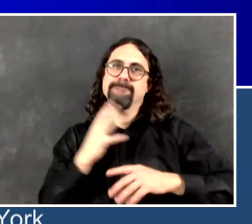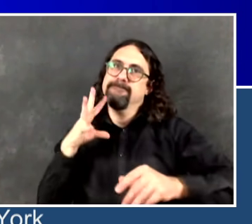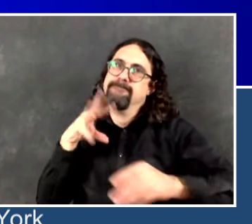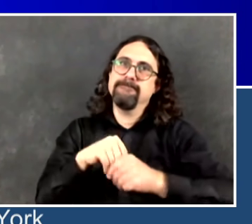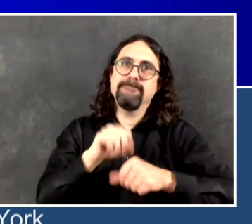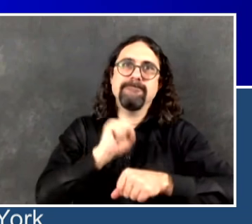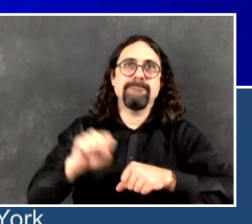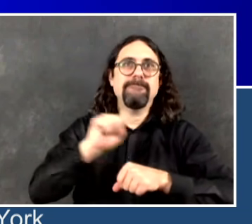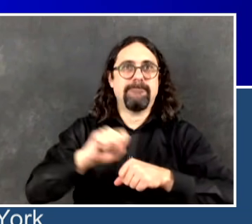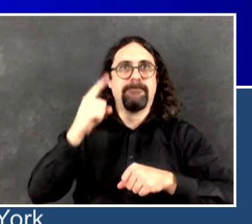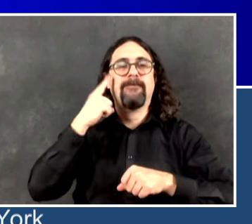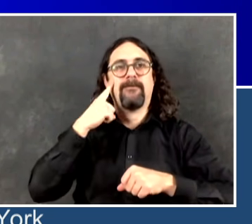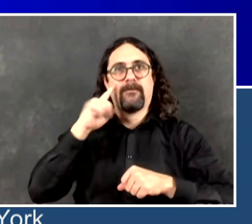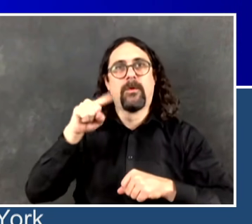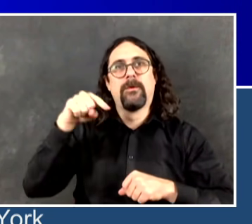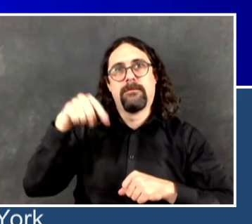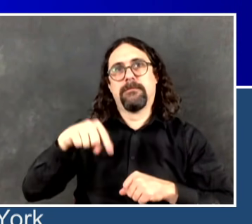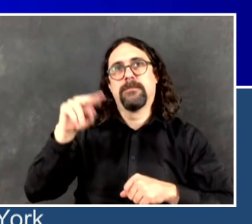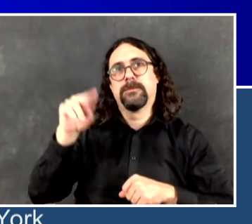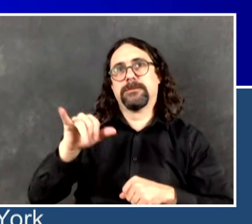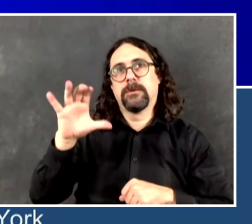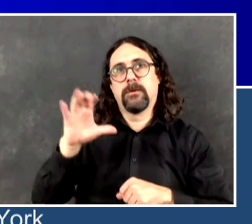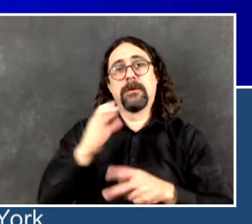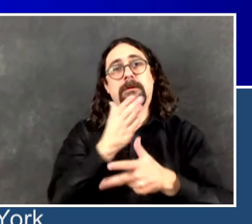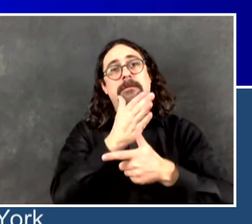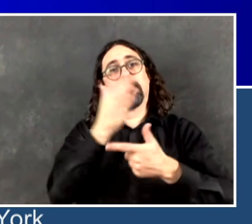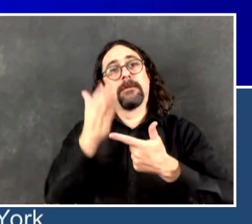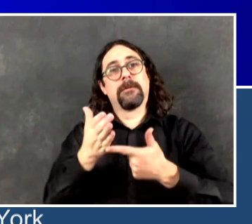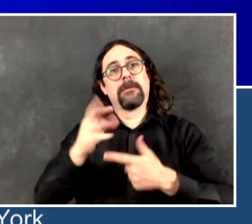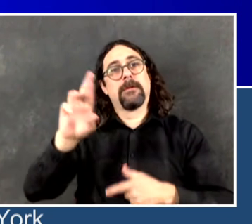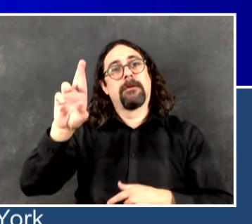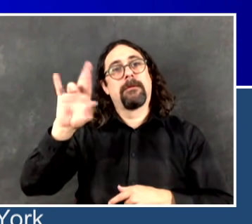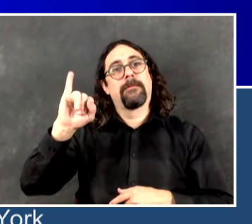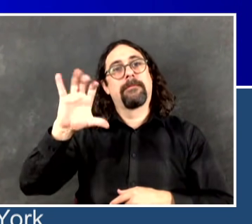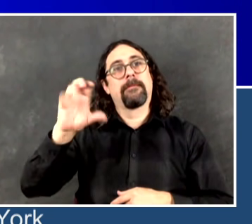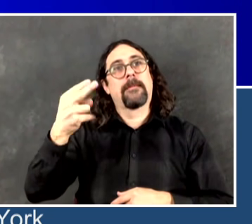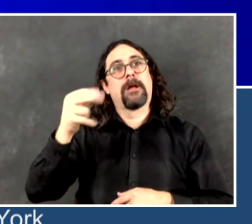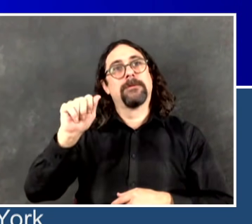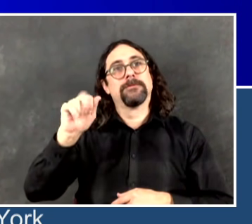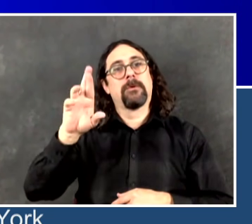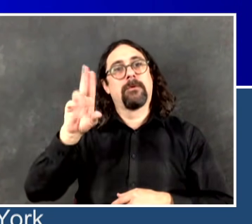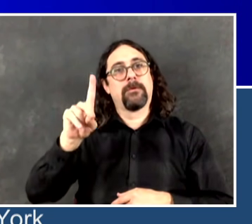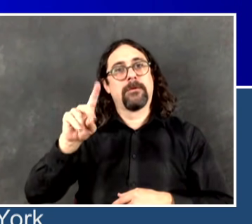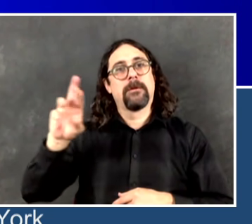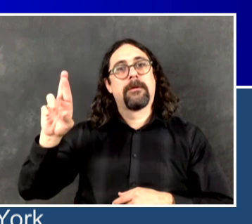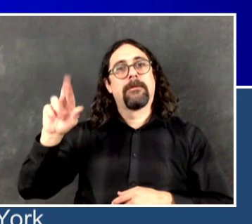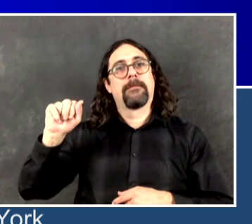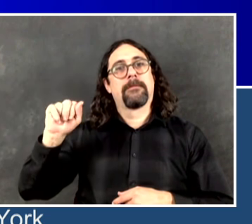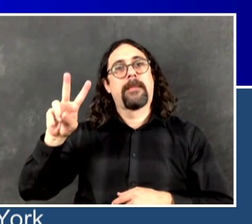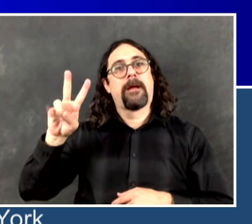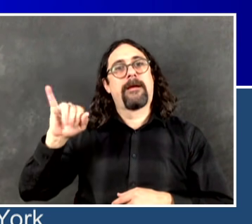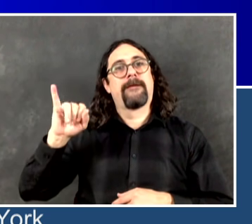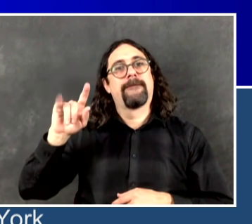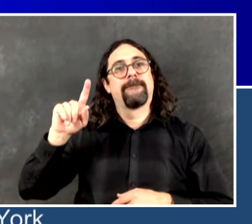OF IT ALL OVER THE ORWLD. DICK RAVE ADVANTAGE, FORMER LIEUTENANT